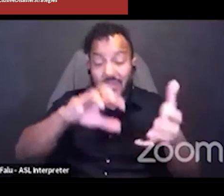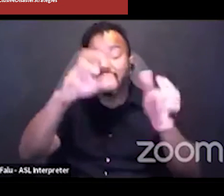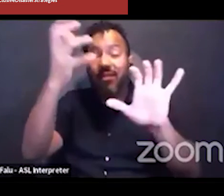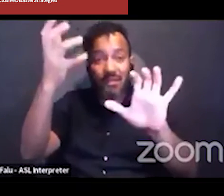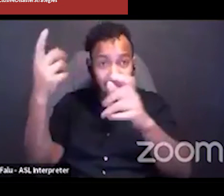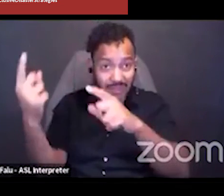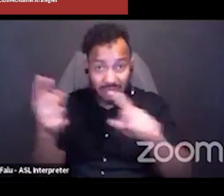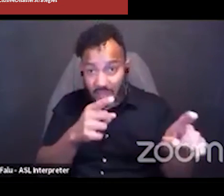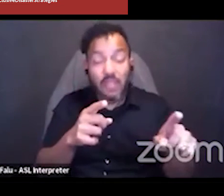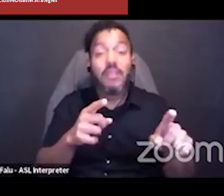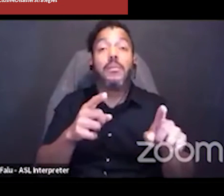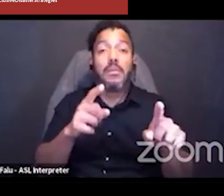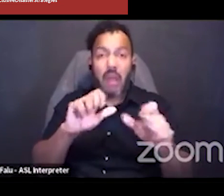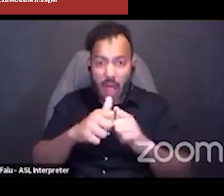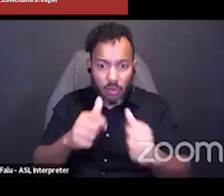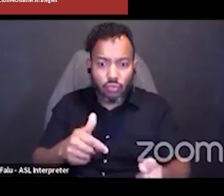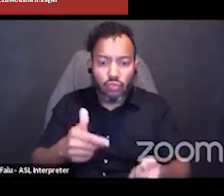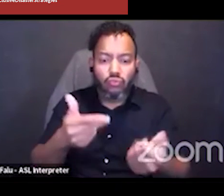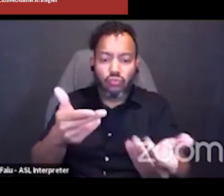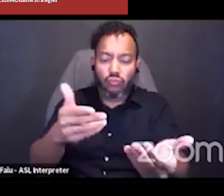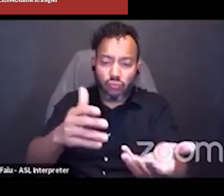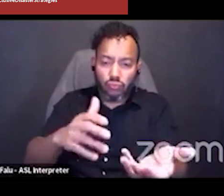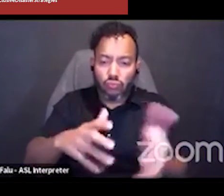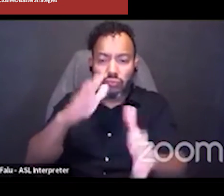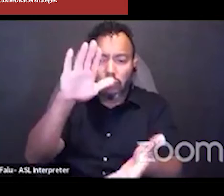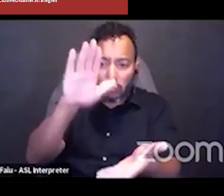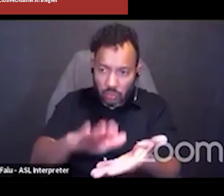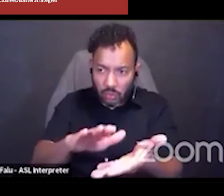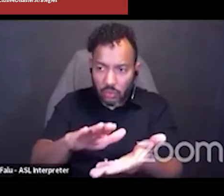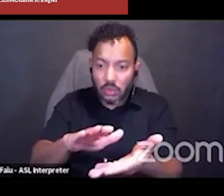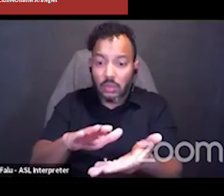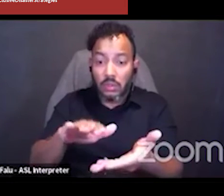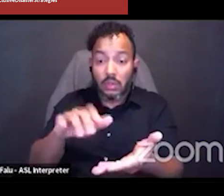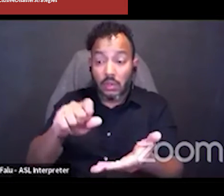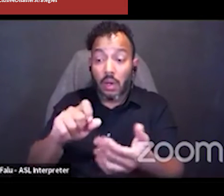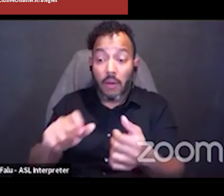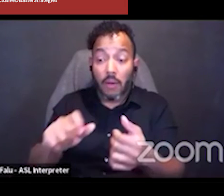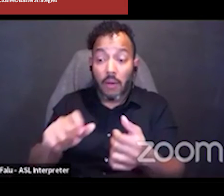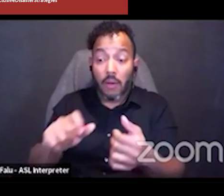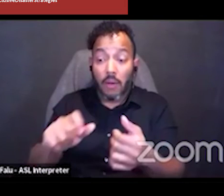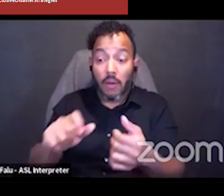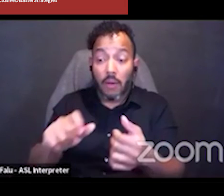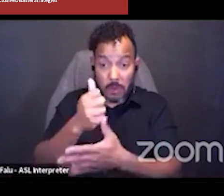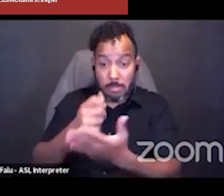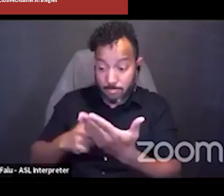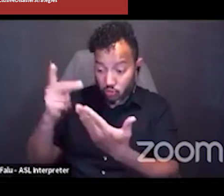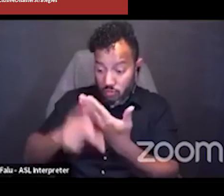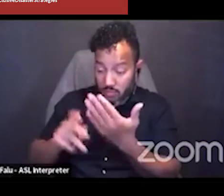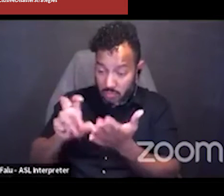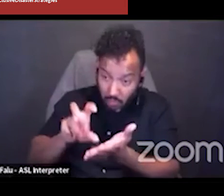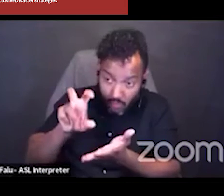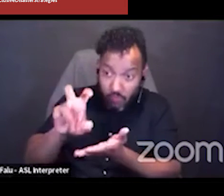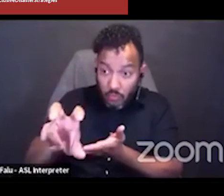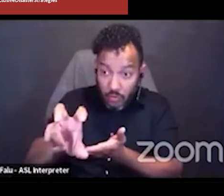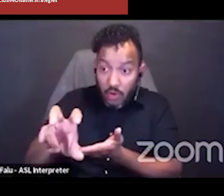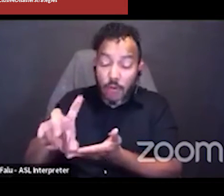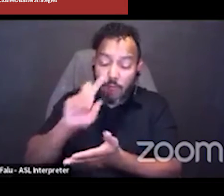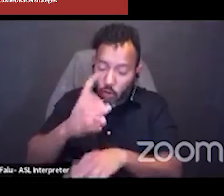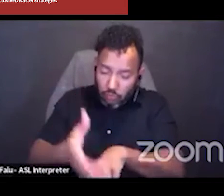act one of the primary funders of disaster program response and recovery.